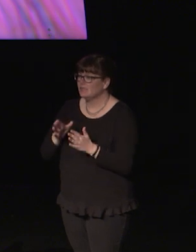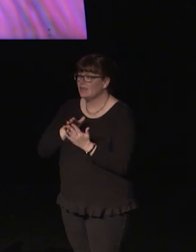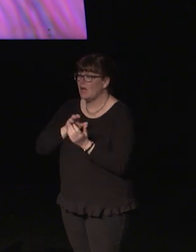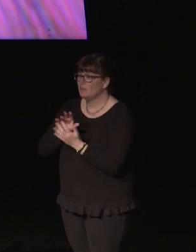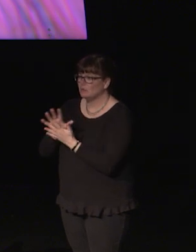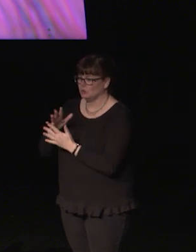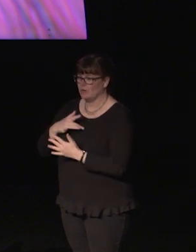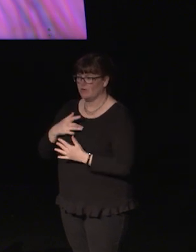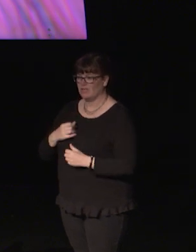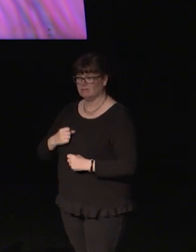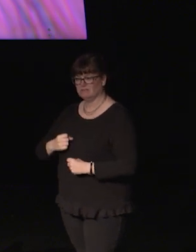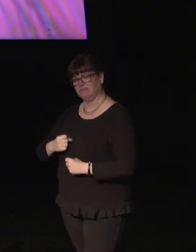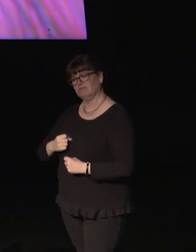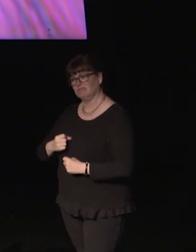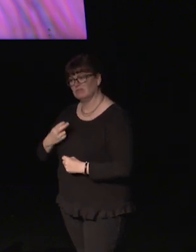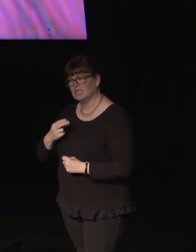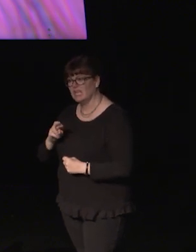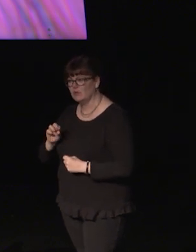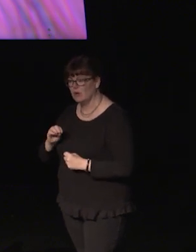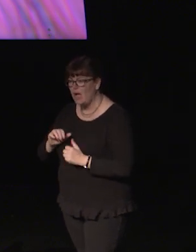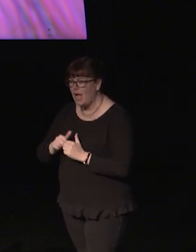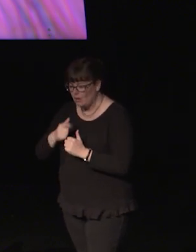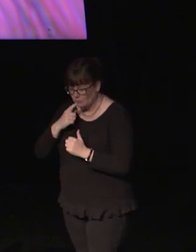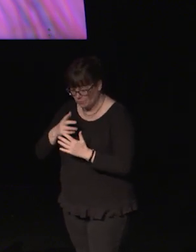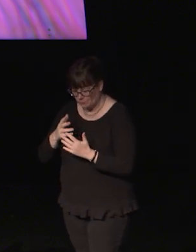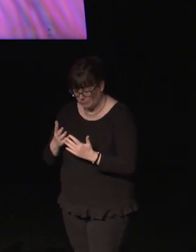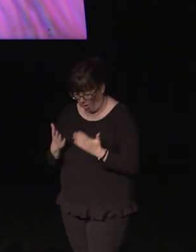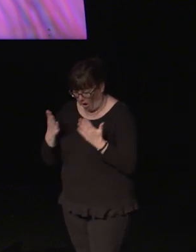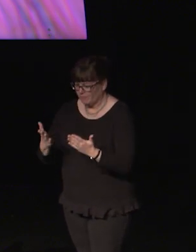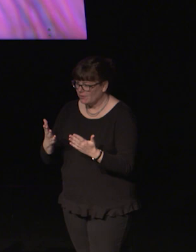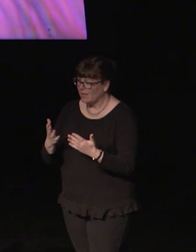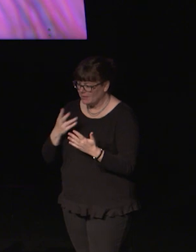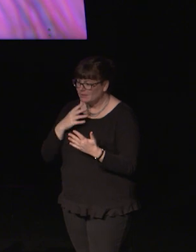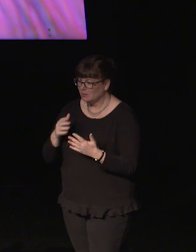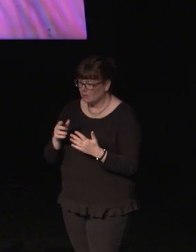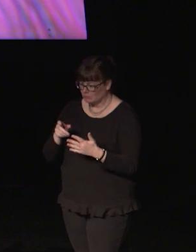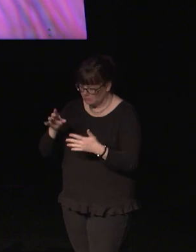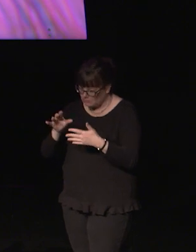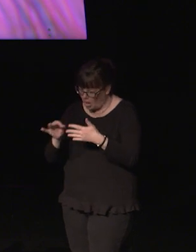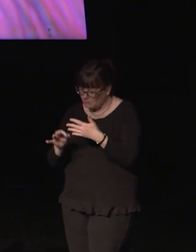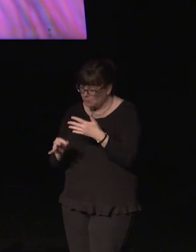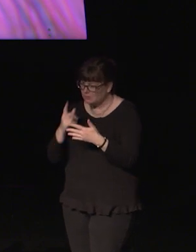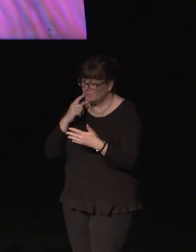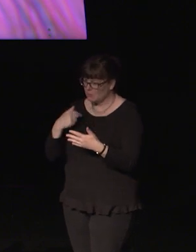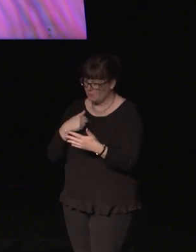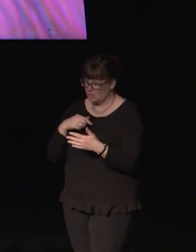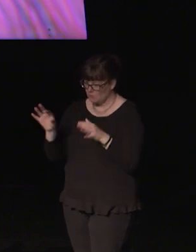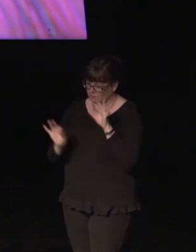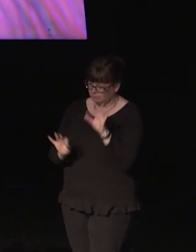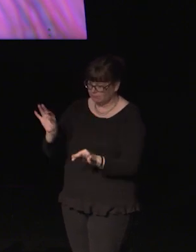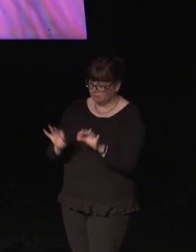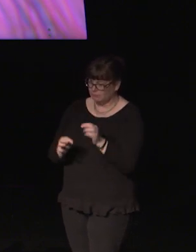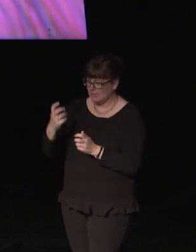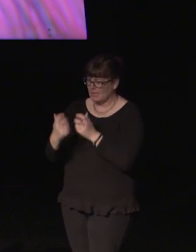Ahm... -Mhm. And just give us the options to turn on the ones that work best for us is what I really, really want. So... -Cool.